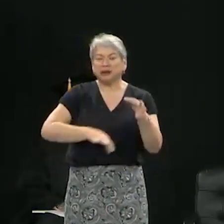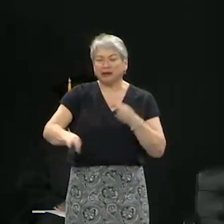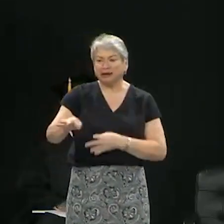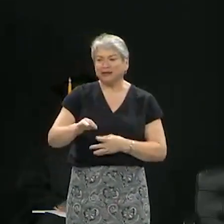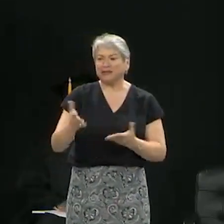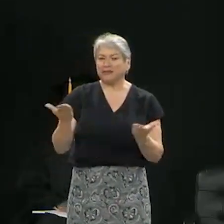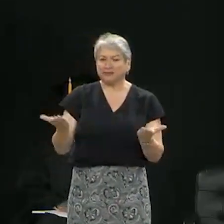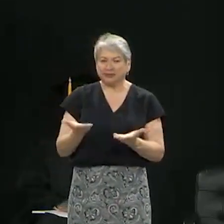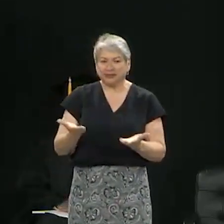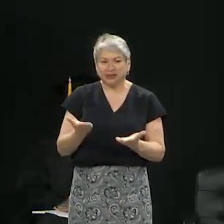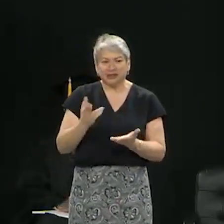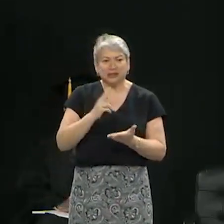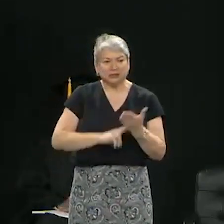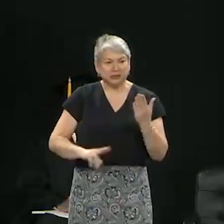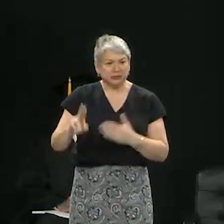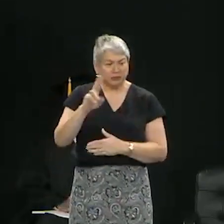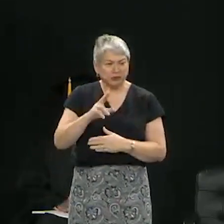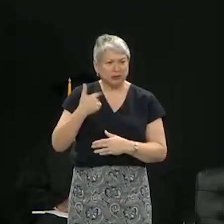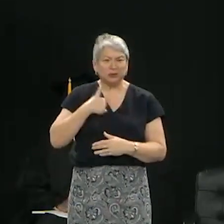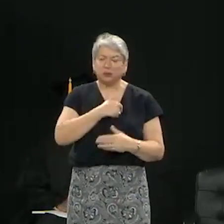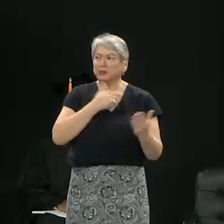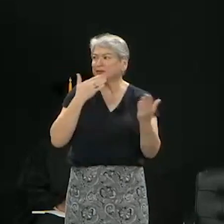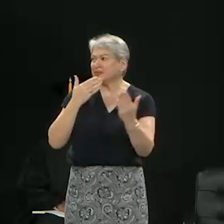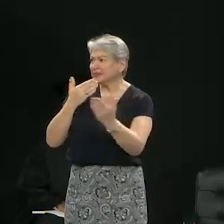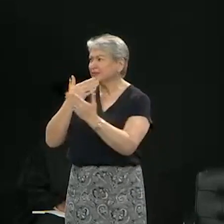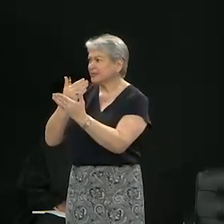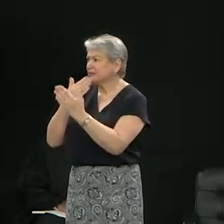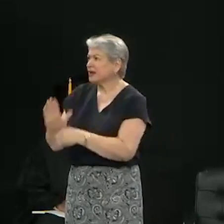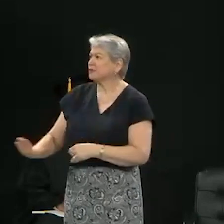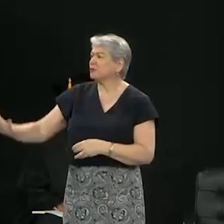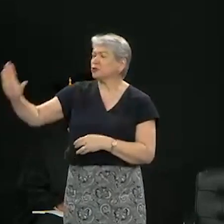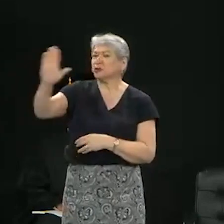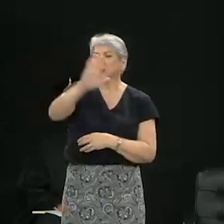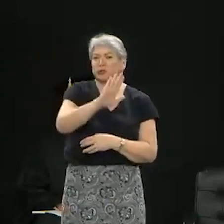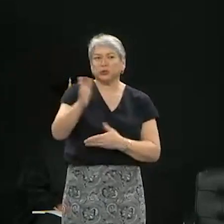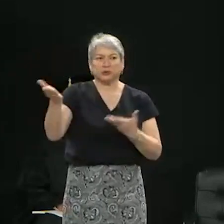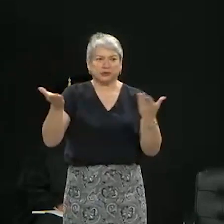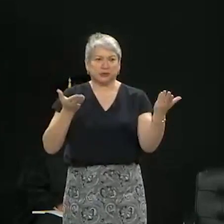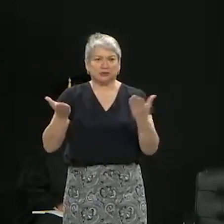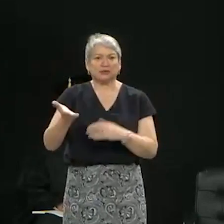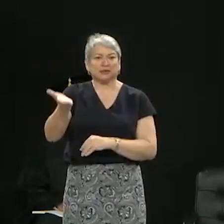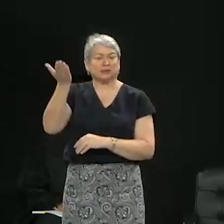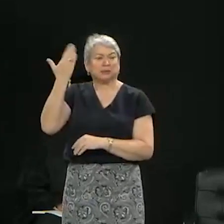we thank you for your service – past, present, and future.